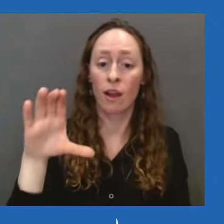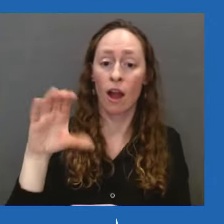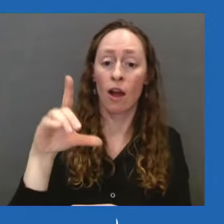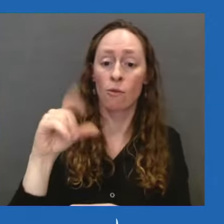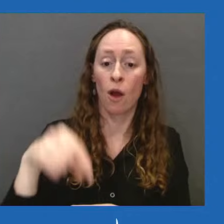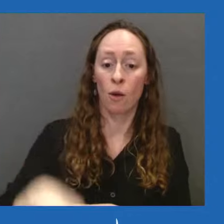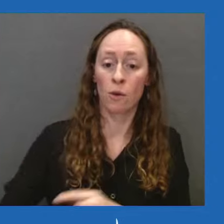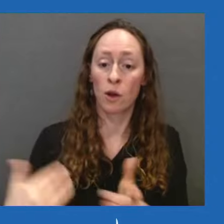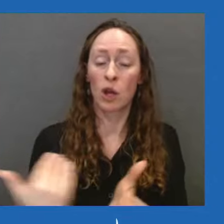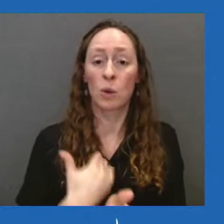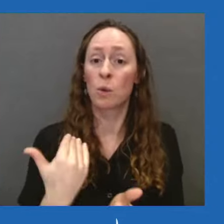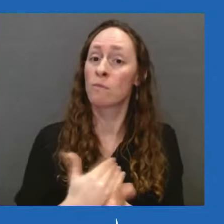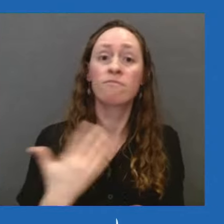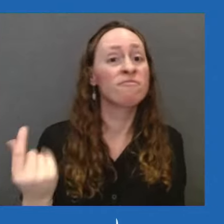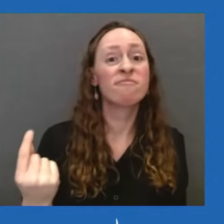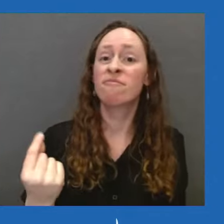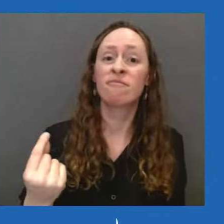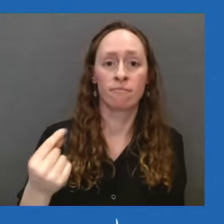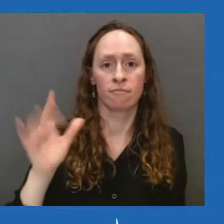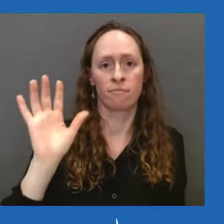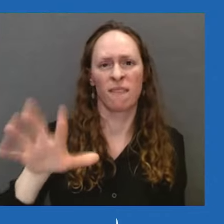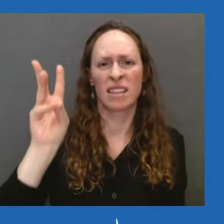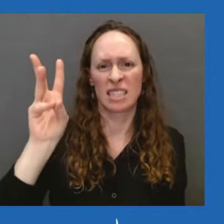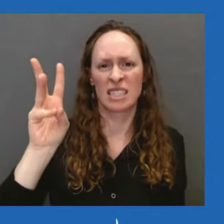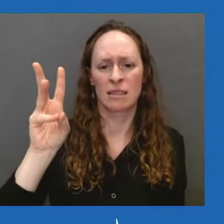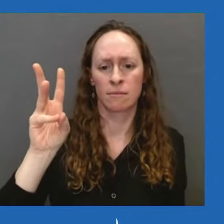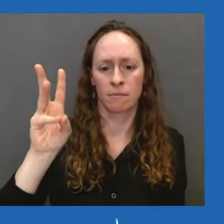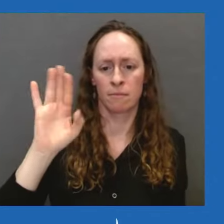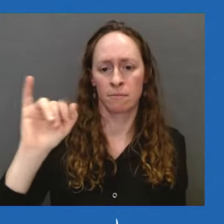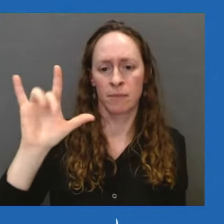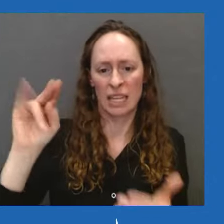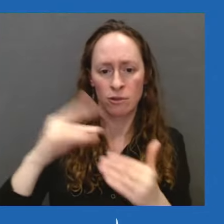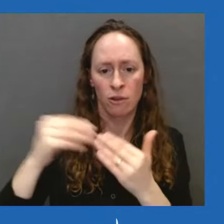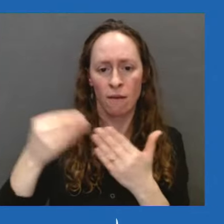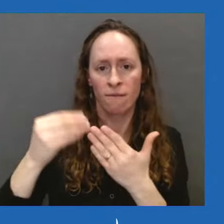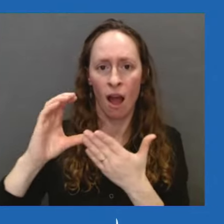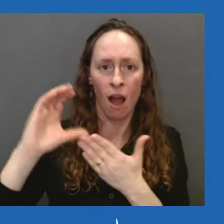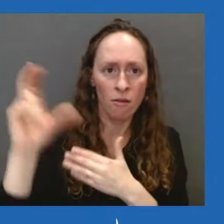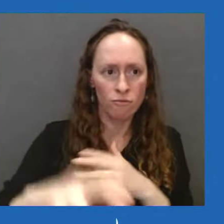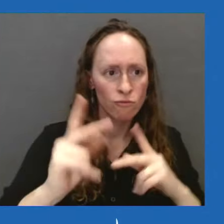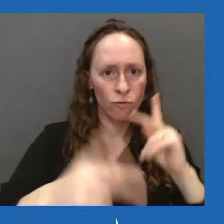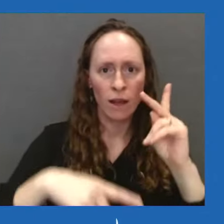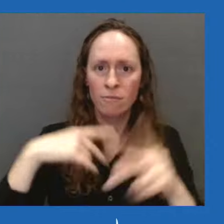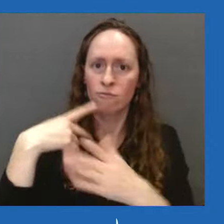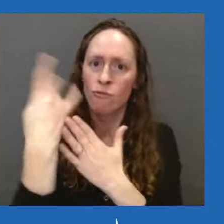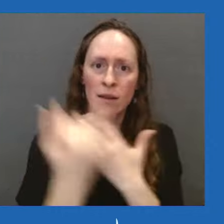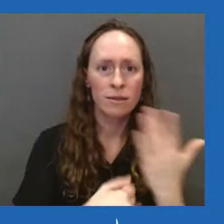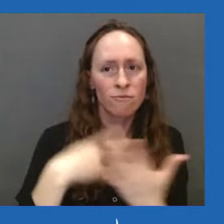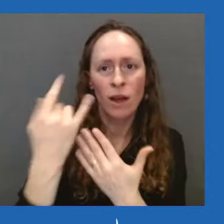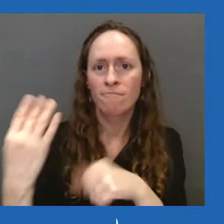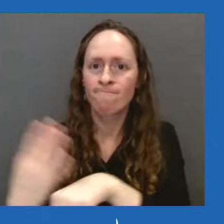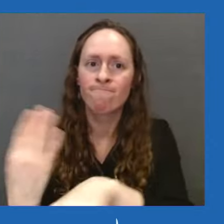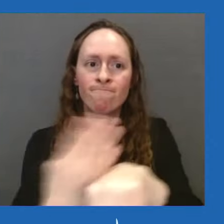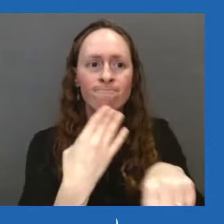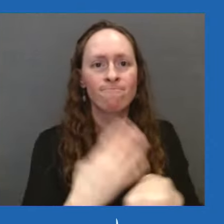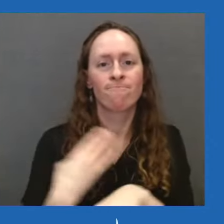We're investing $160 million in 103 -- on 103-mile water pipeline known as the Arkansas Valley Conduit.